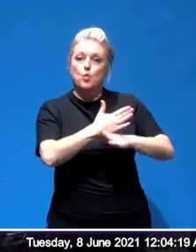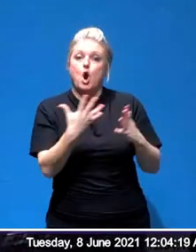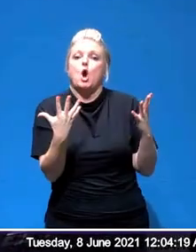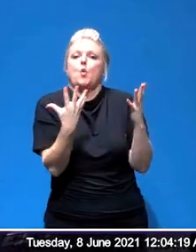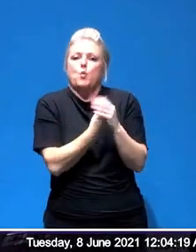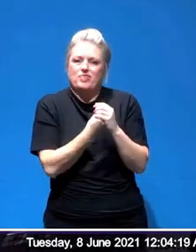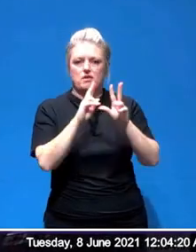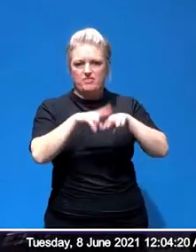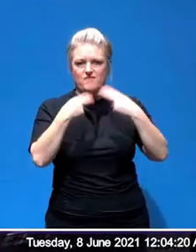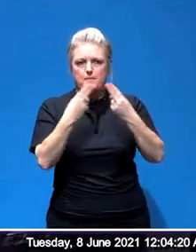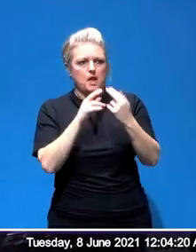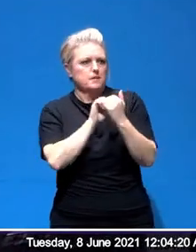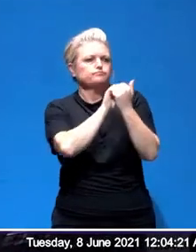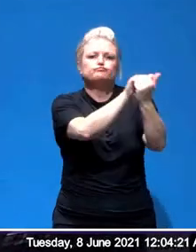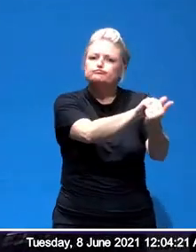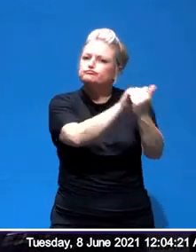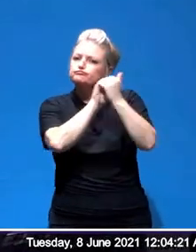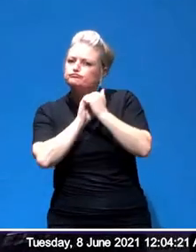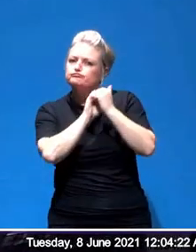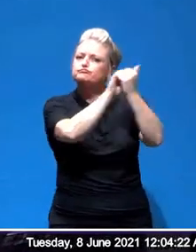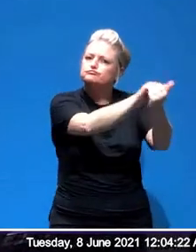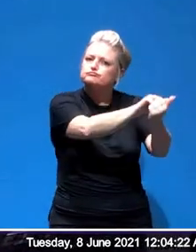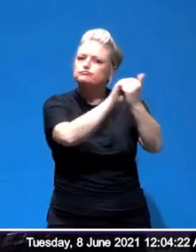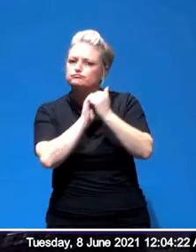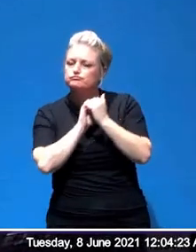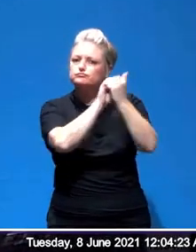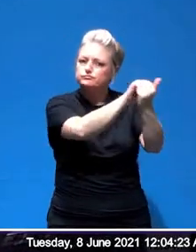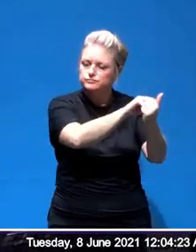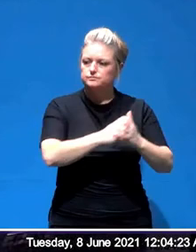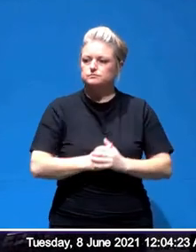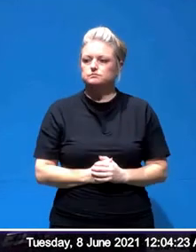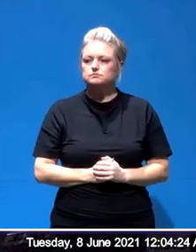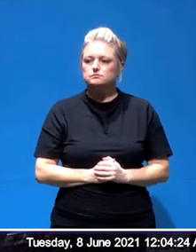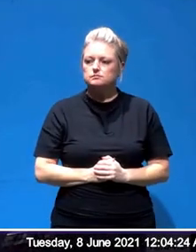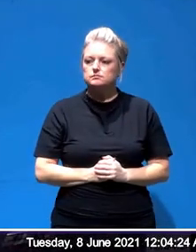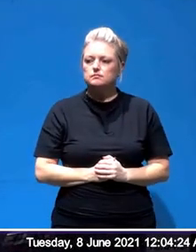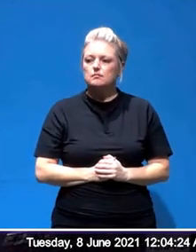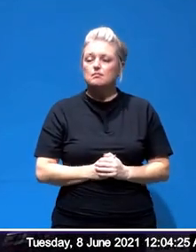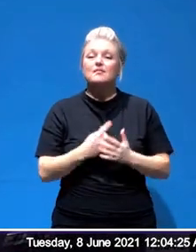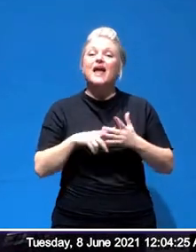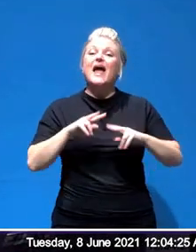If a support worker wins Lotto, they will probably not continue in the lives